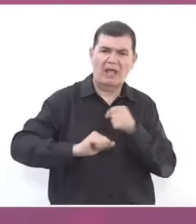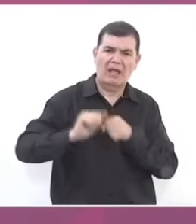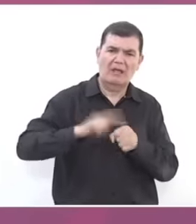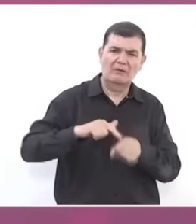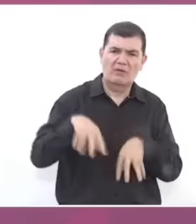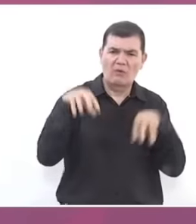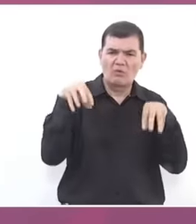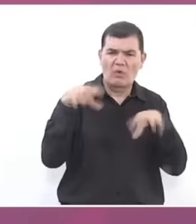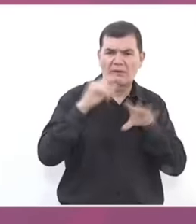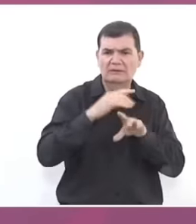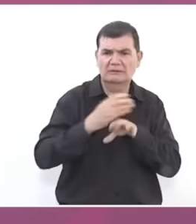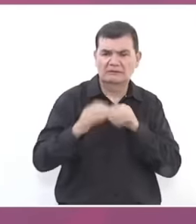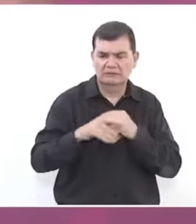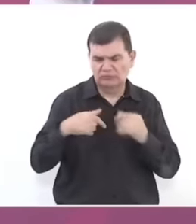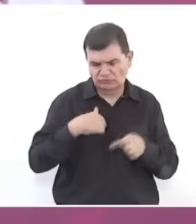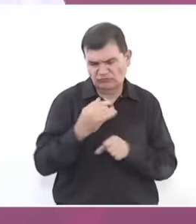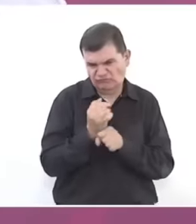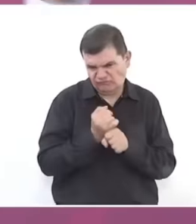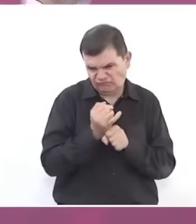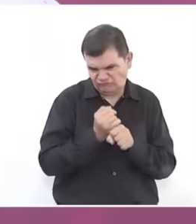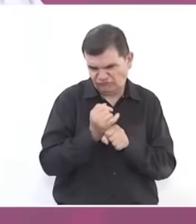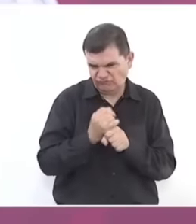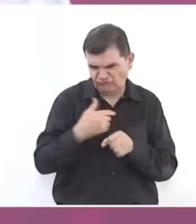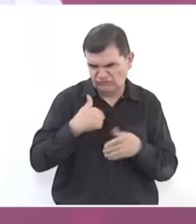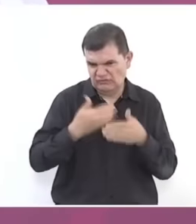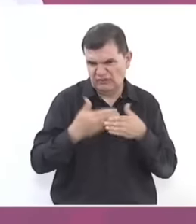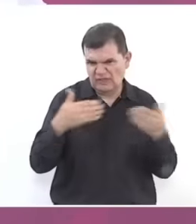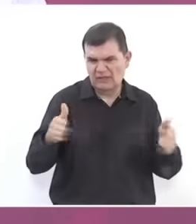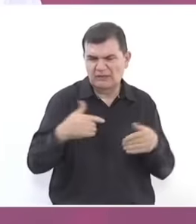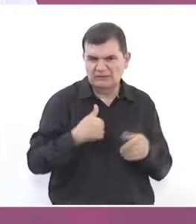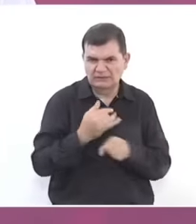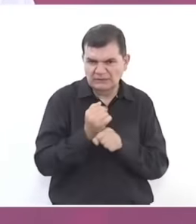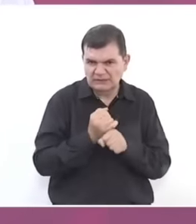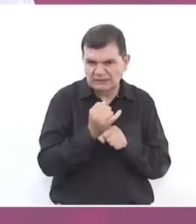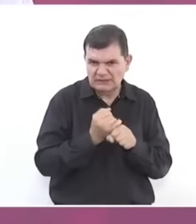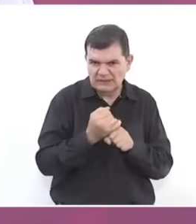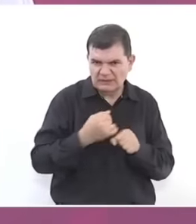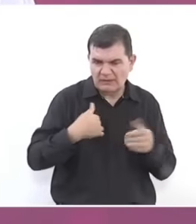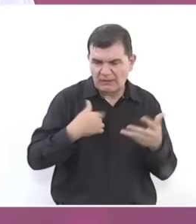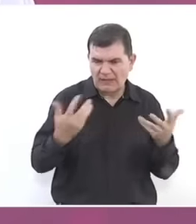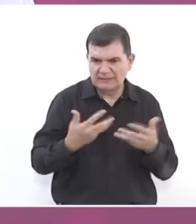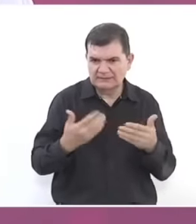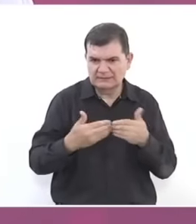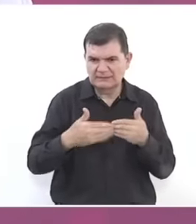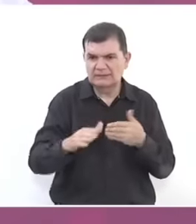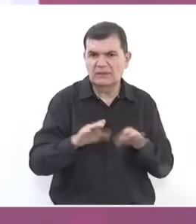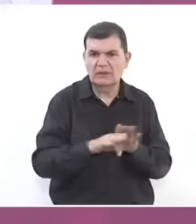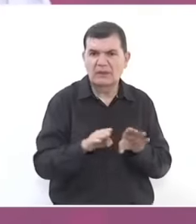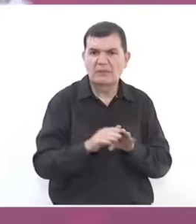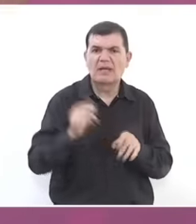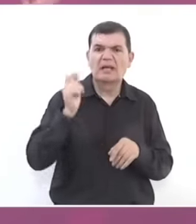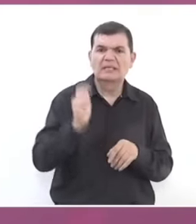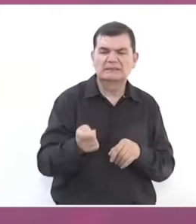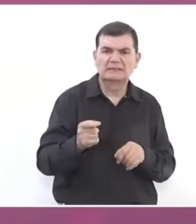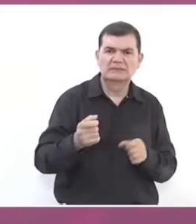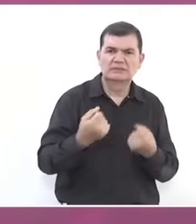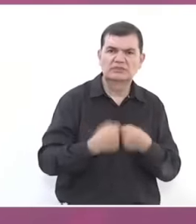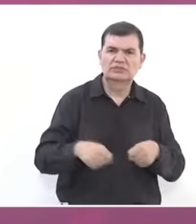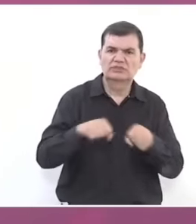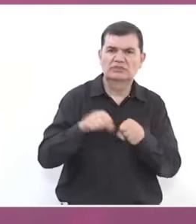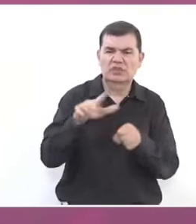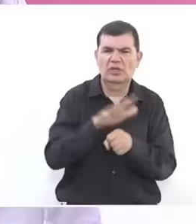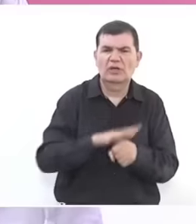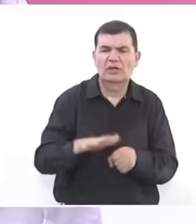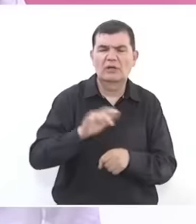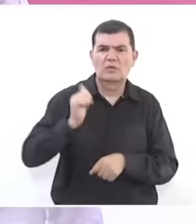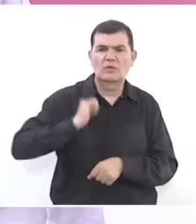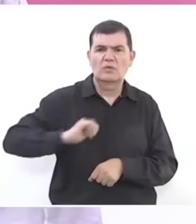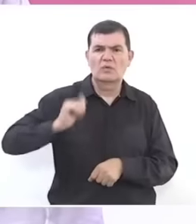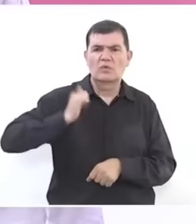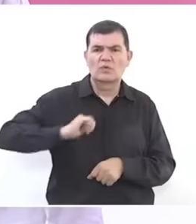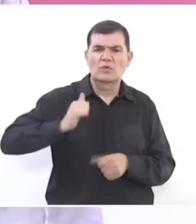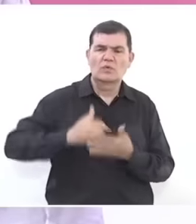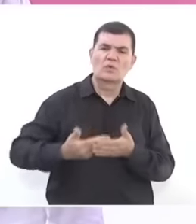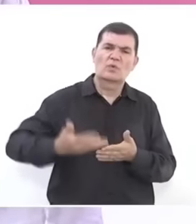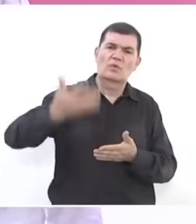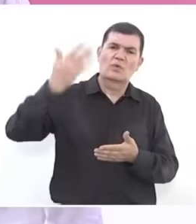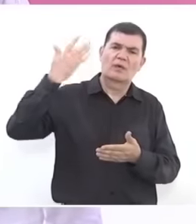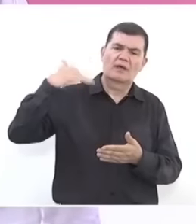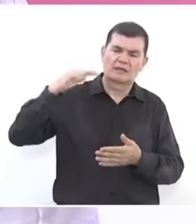to now, investigating how. It was society in pre-Hispanic times before